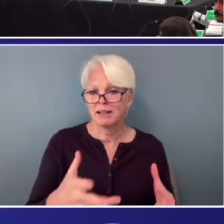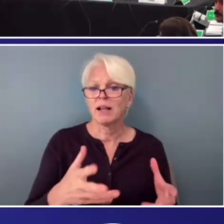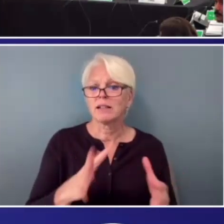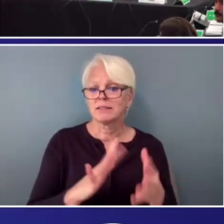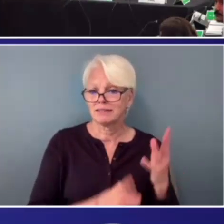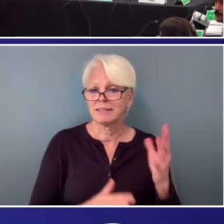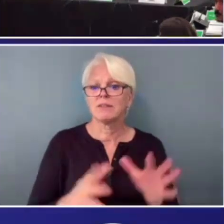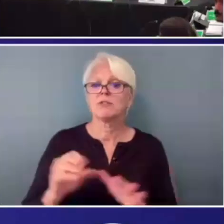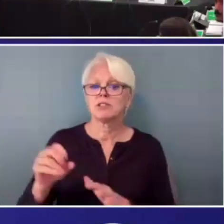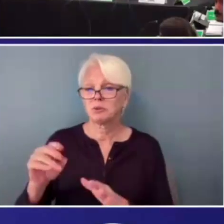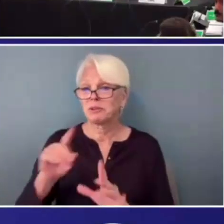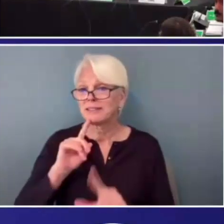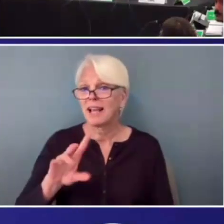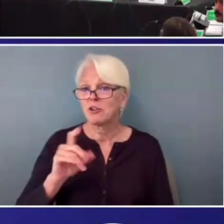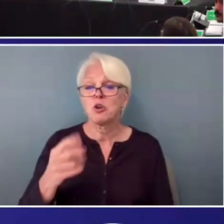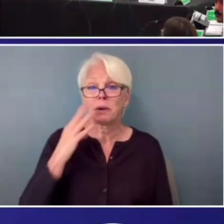Do you want to know if they can switch back and forth?